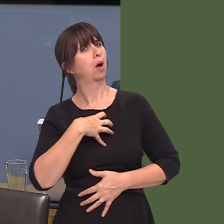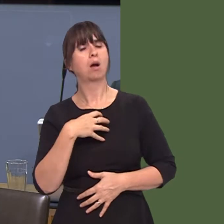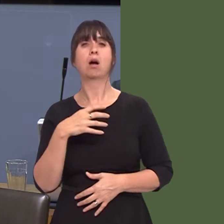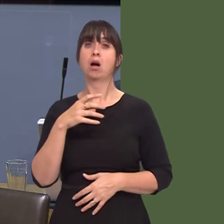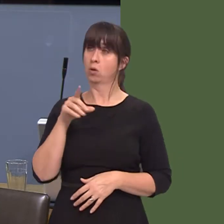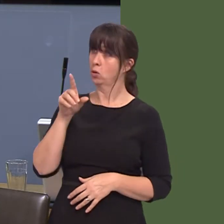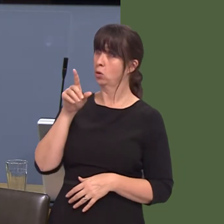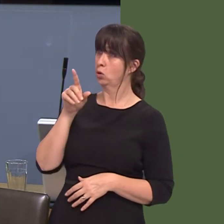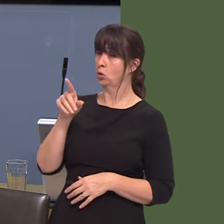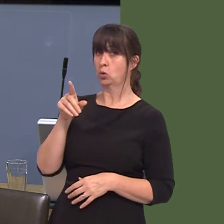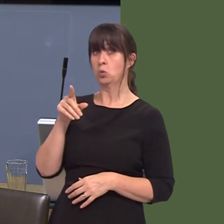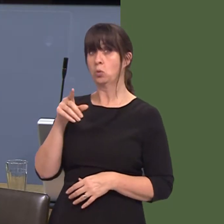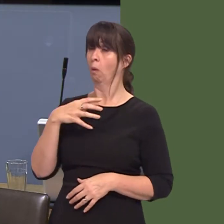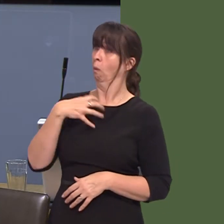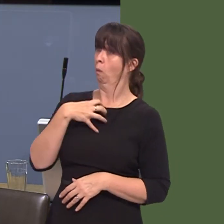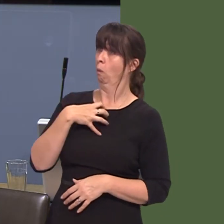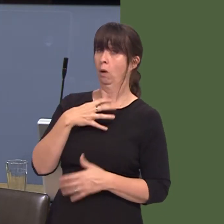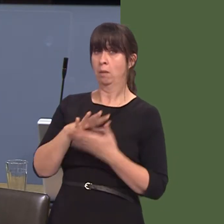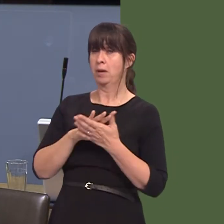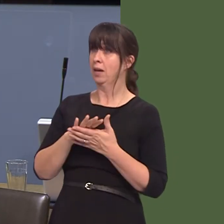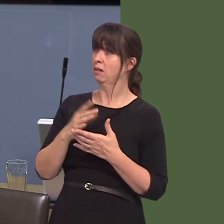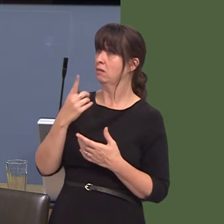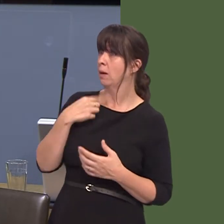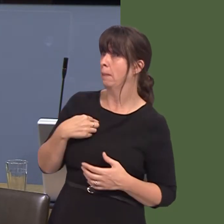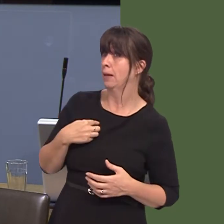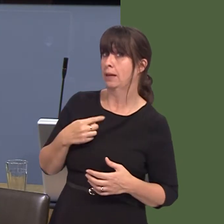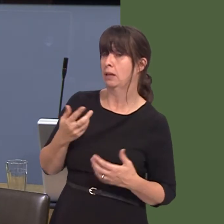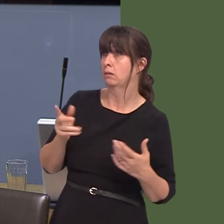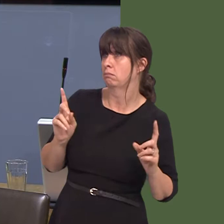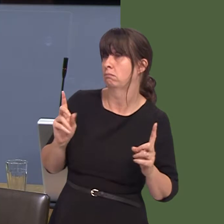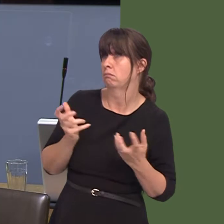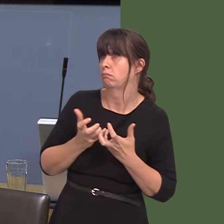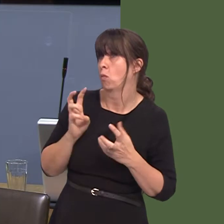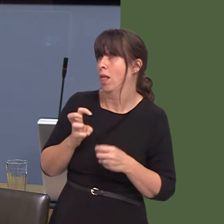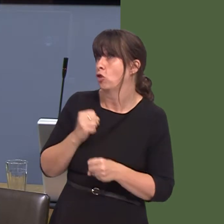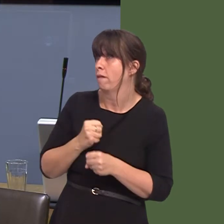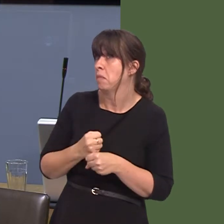Given your previous comments, could you give us an update on how the Welsh Government is